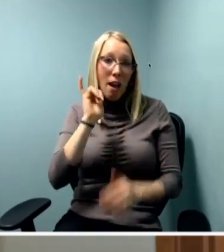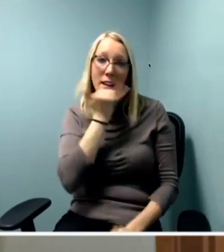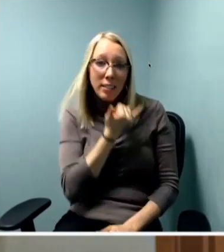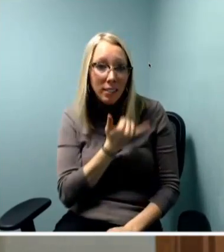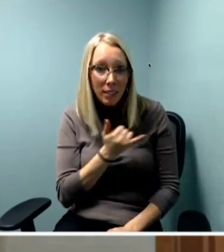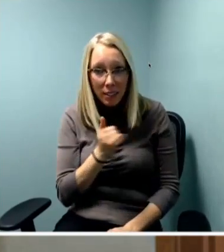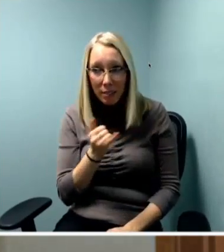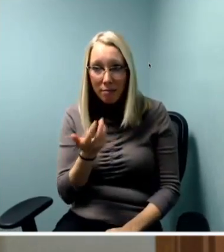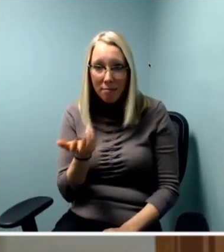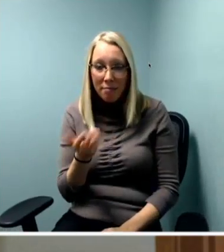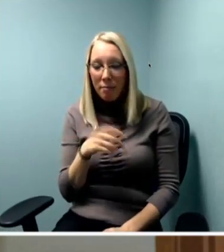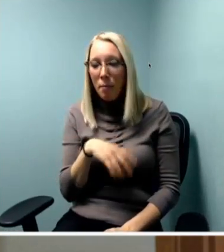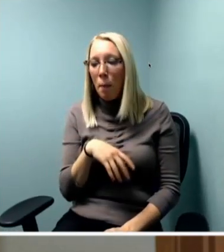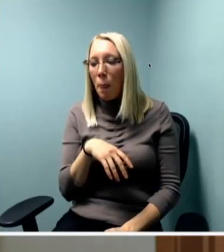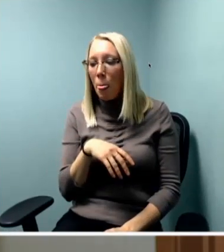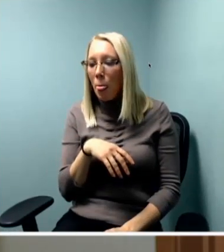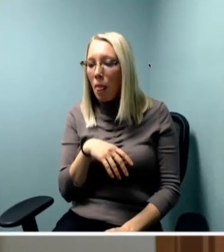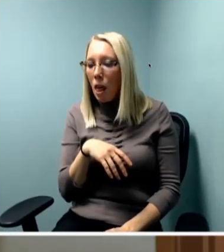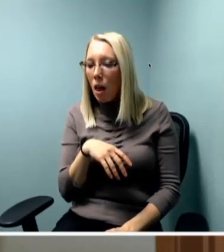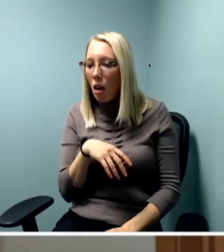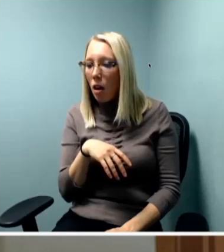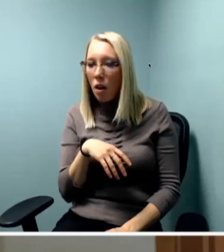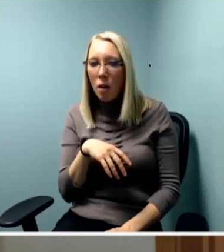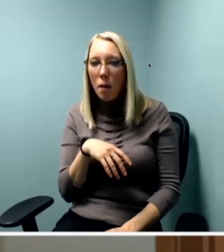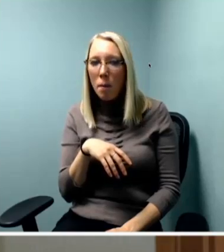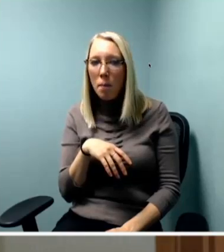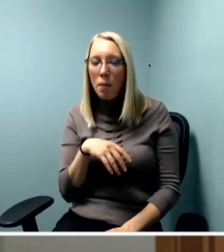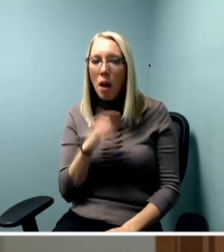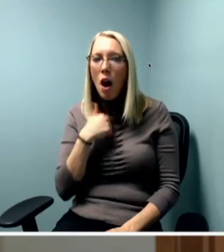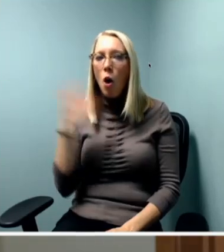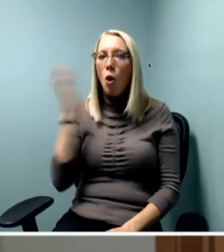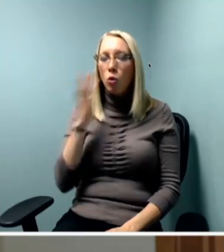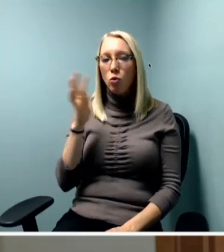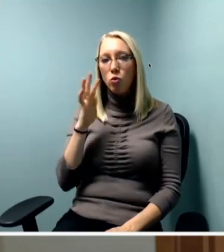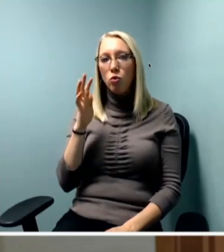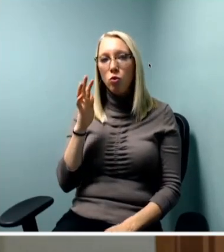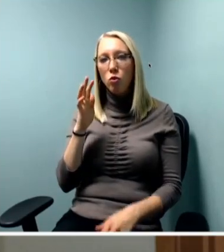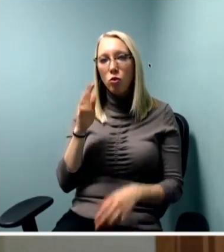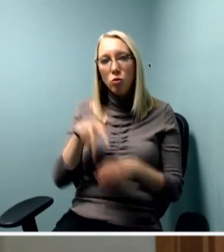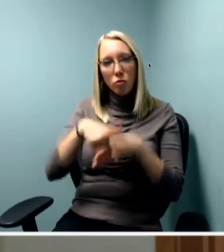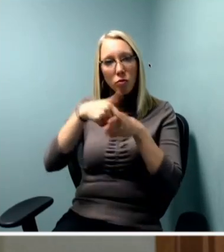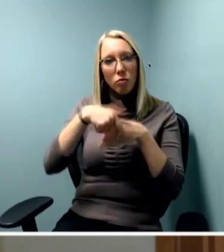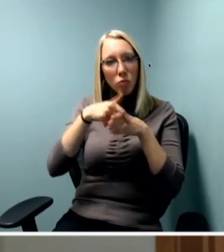And I used to show jumping horses-- I was very, very physical.